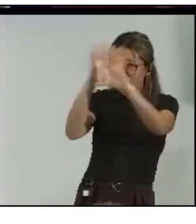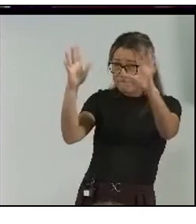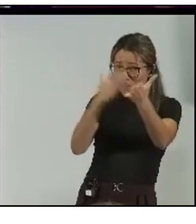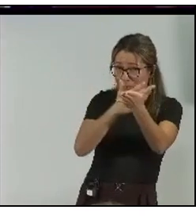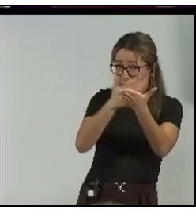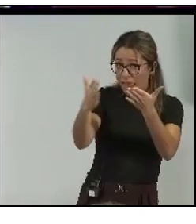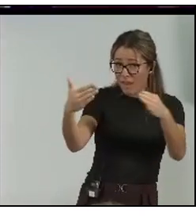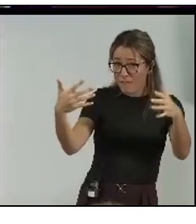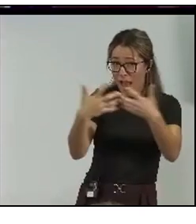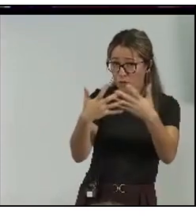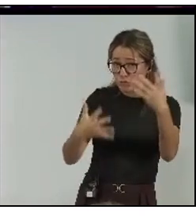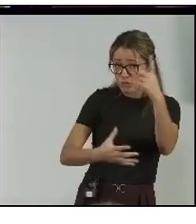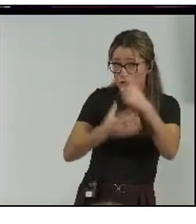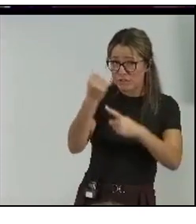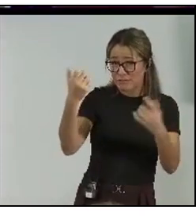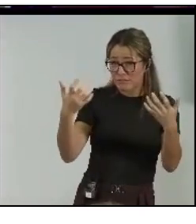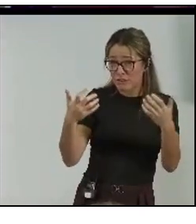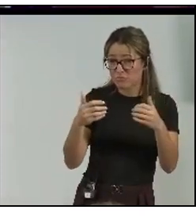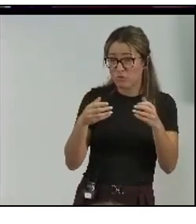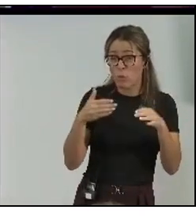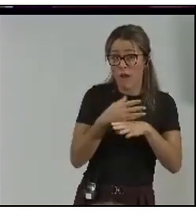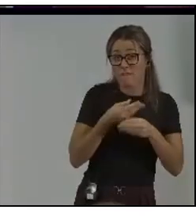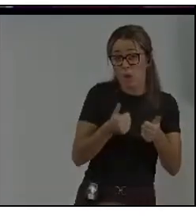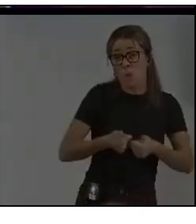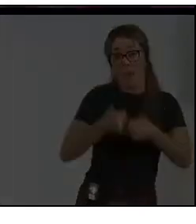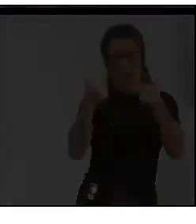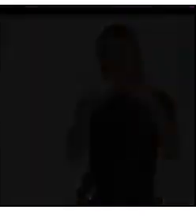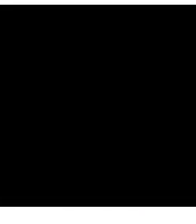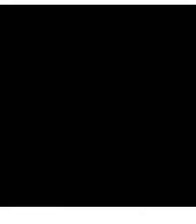And thank you so much for joining us. Thank you.